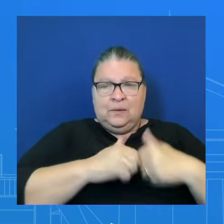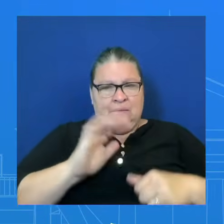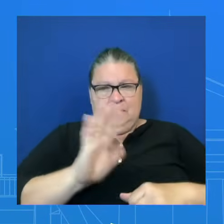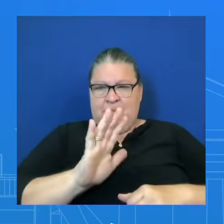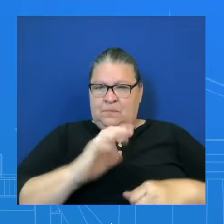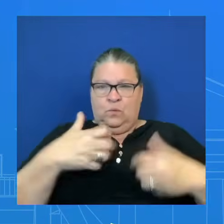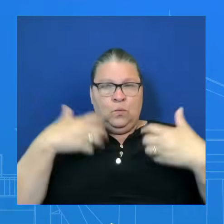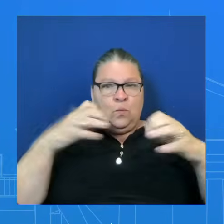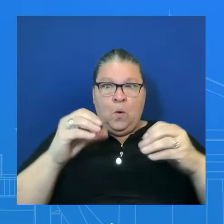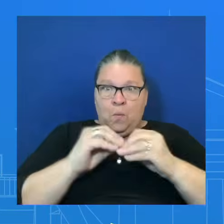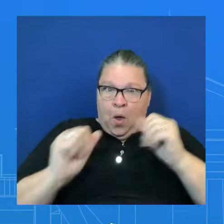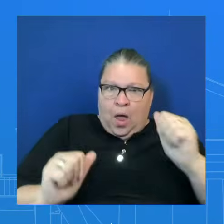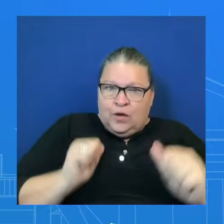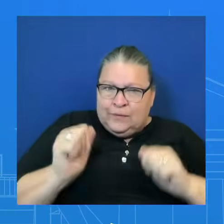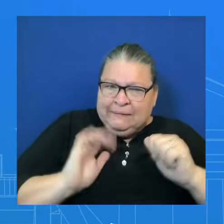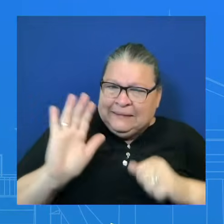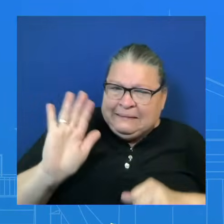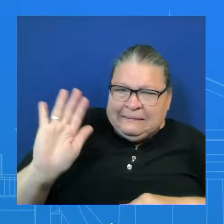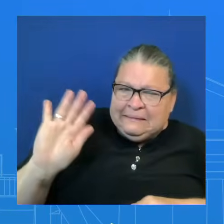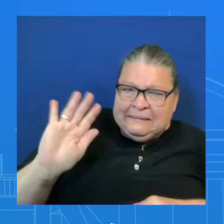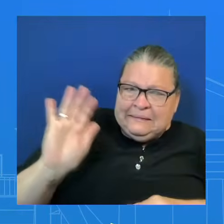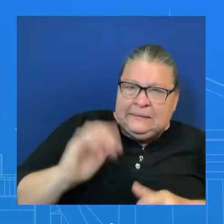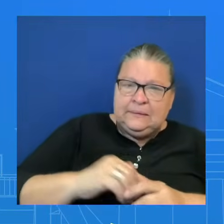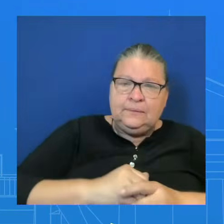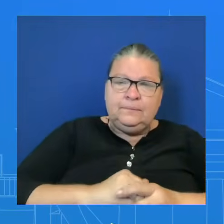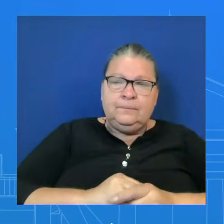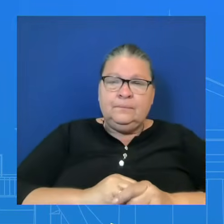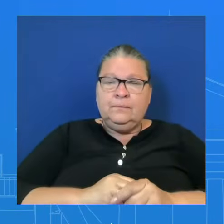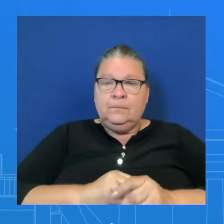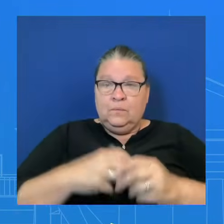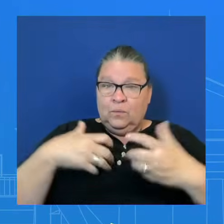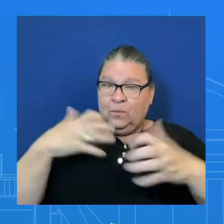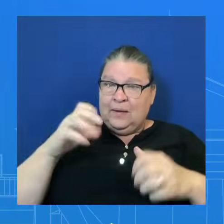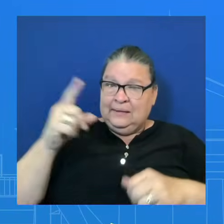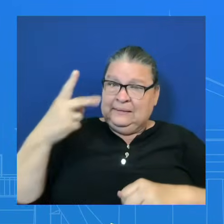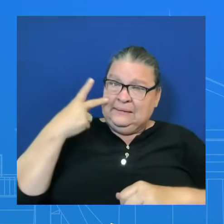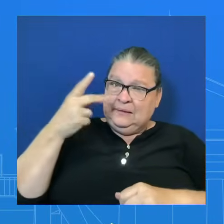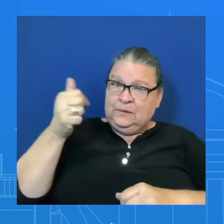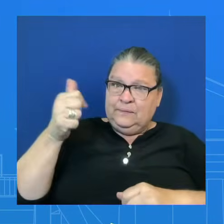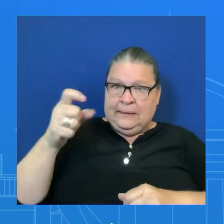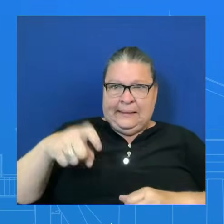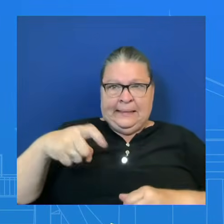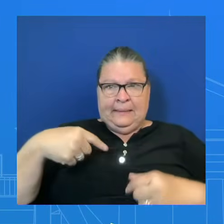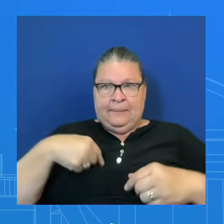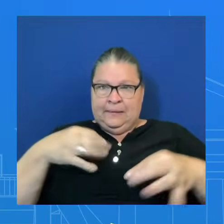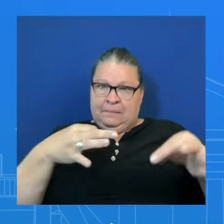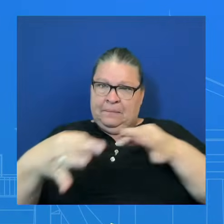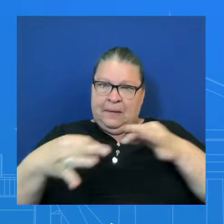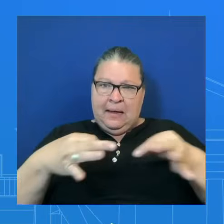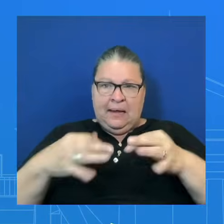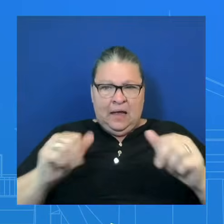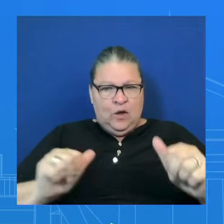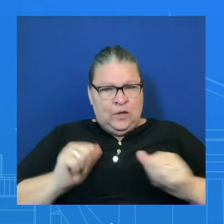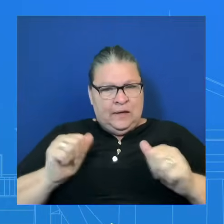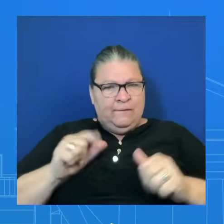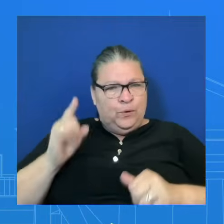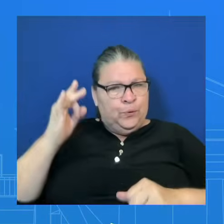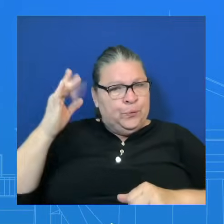you don't need me to tell you how aggressive it was -- you're trying to send some kind of a measure -- a message. At the very least, it's a statement